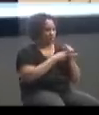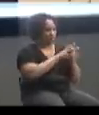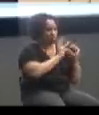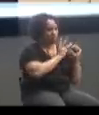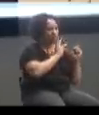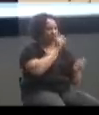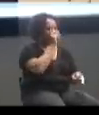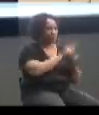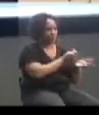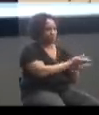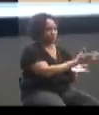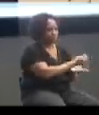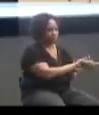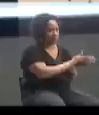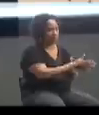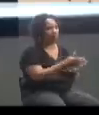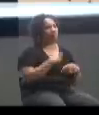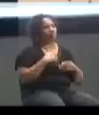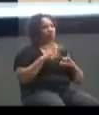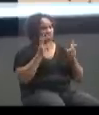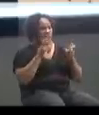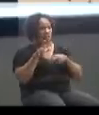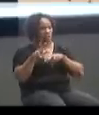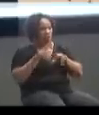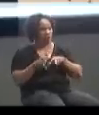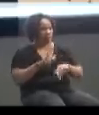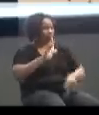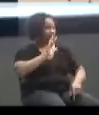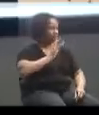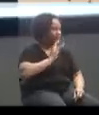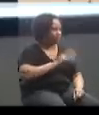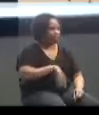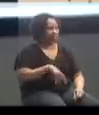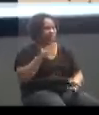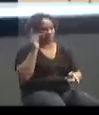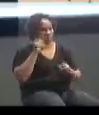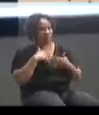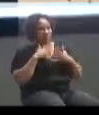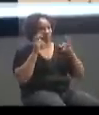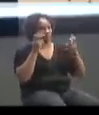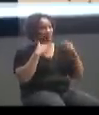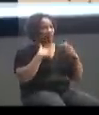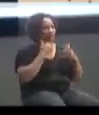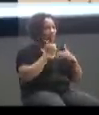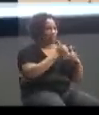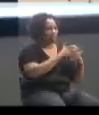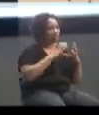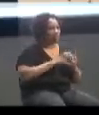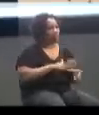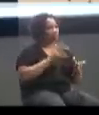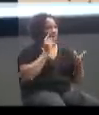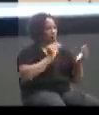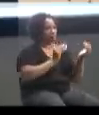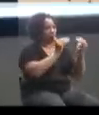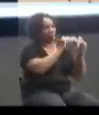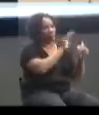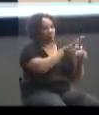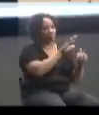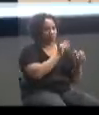BY WALKING THE TALK, WE ARE ABLE TO PROVIDE OUR CUSTOMERS WITH GREEN BUILDINGS, TOOLS TO AVISIT THEM IN MEETING THEIR